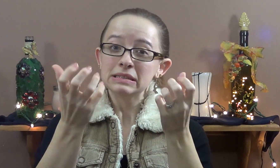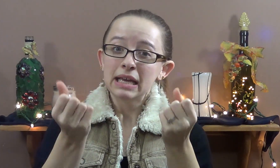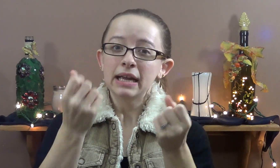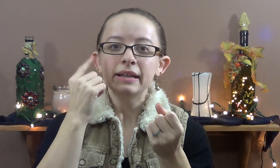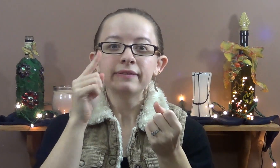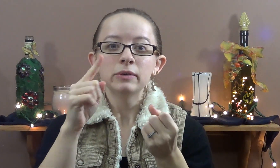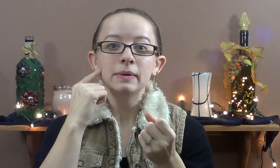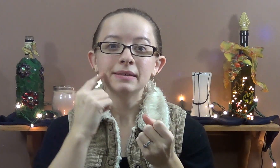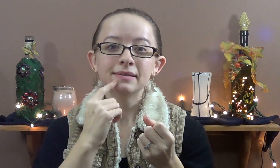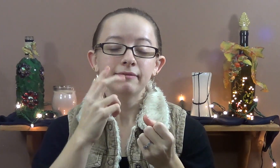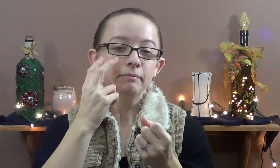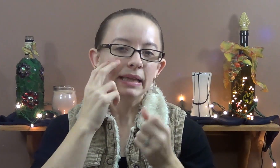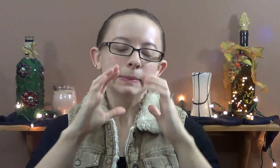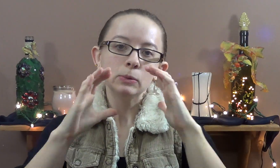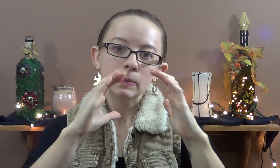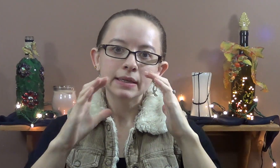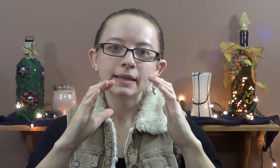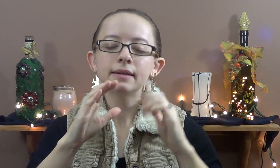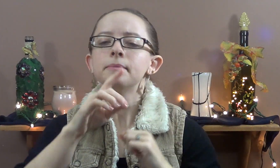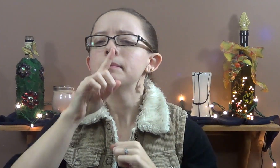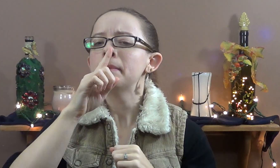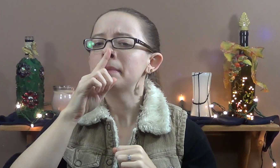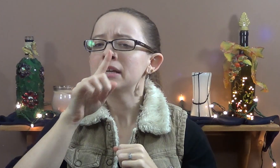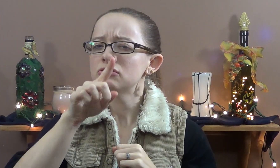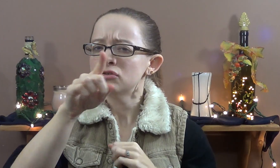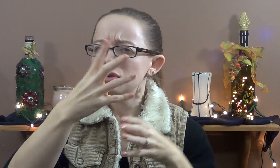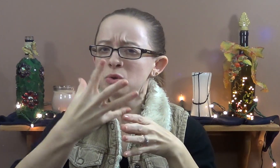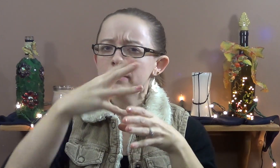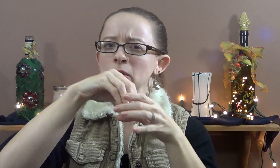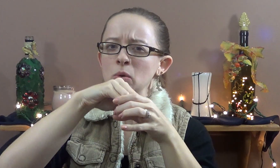include and kind of emphasize is when you're communicating with